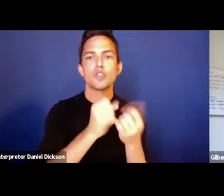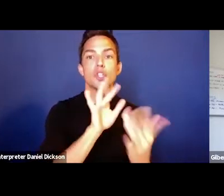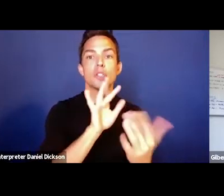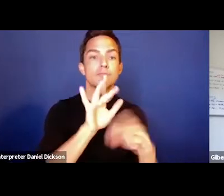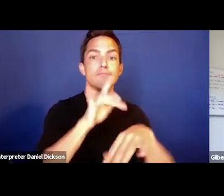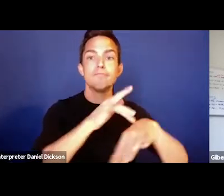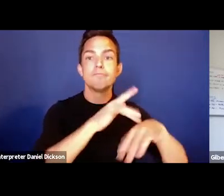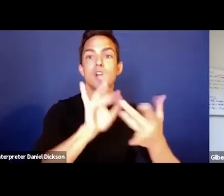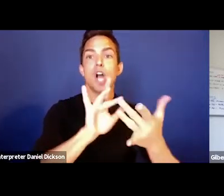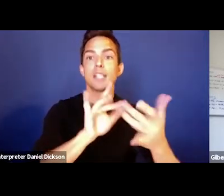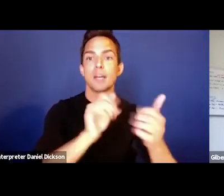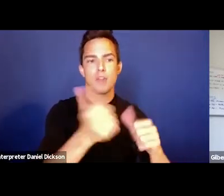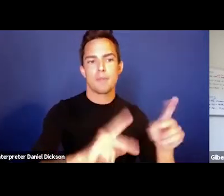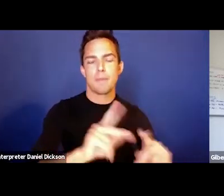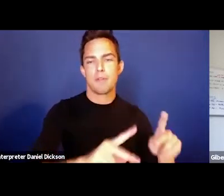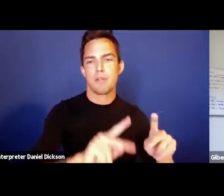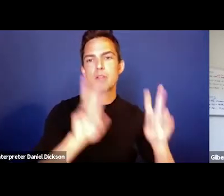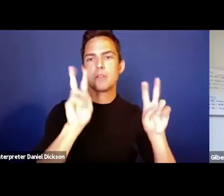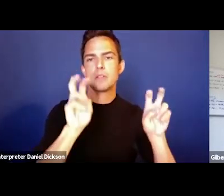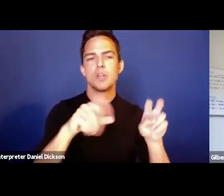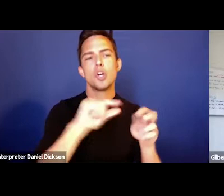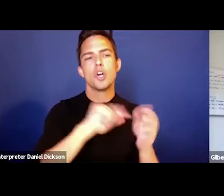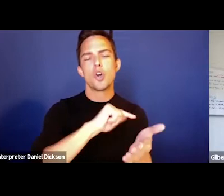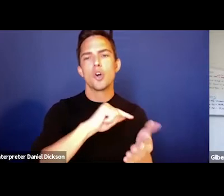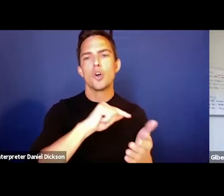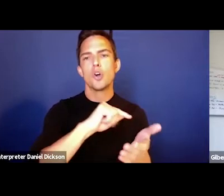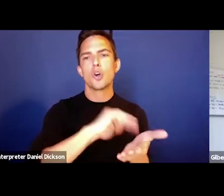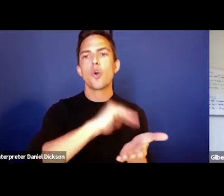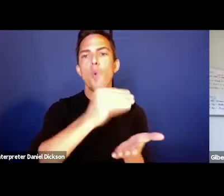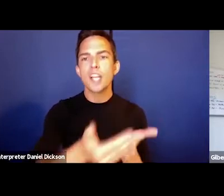You can think of this as the quantity of interactions that you have with other people